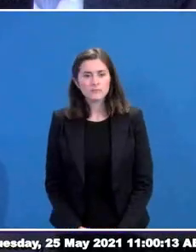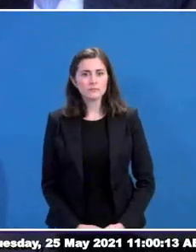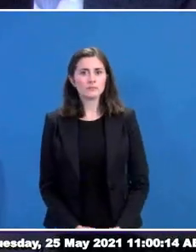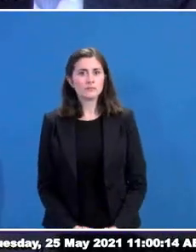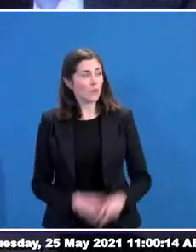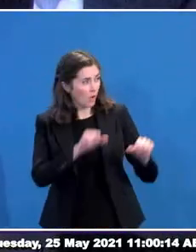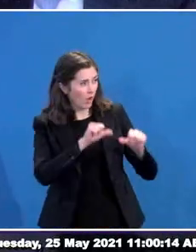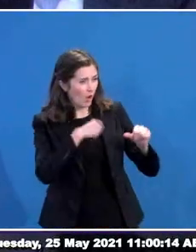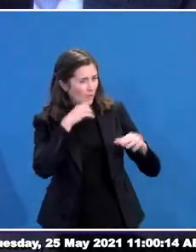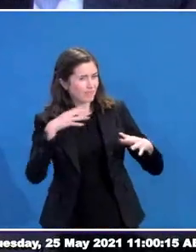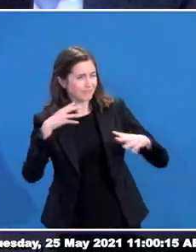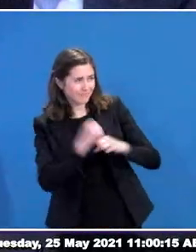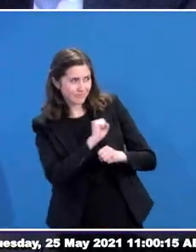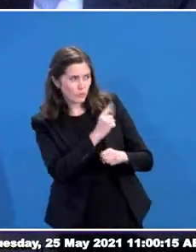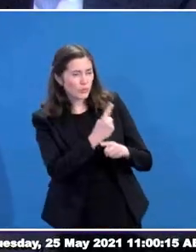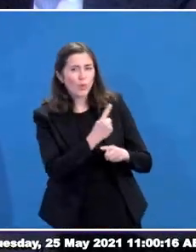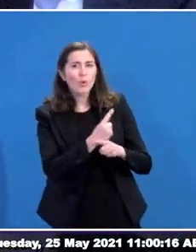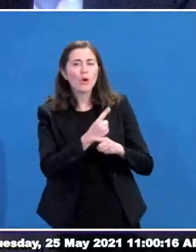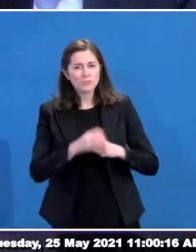And that is, that in a crisis (CROSSTALK)